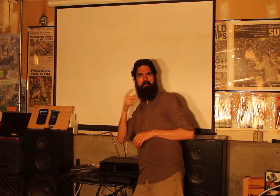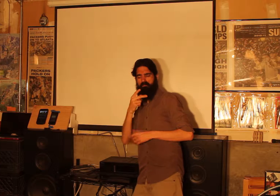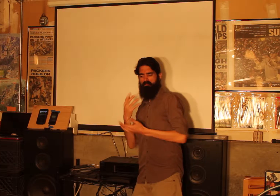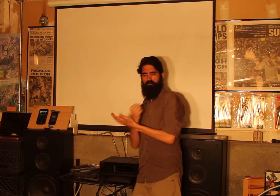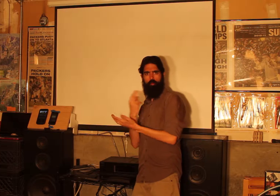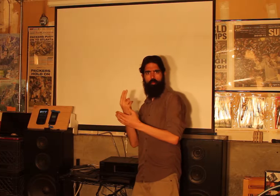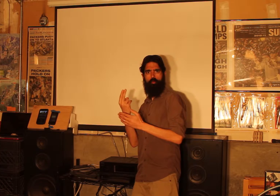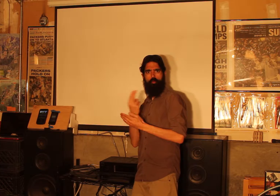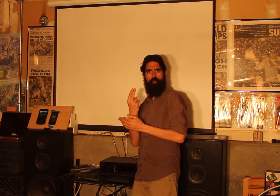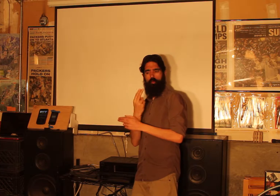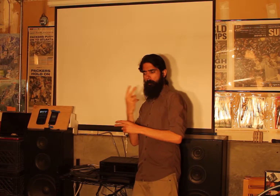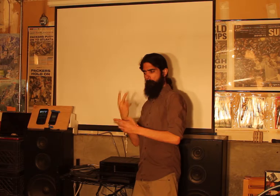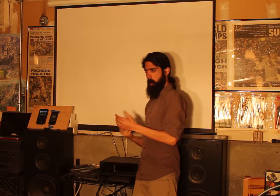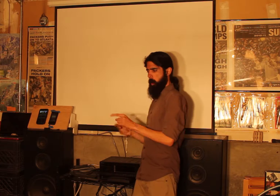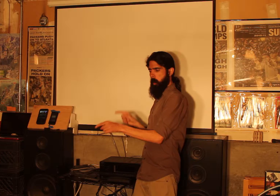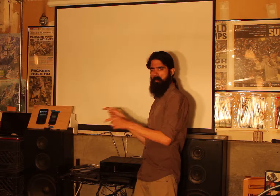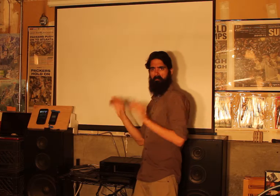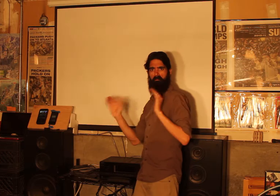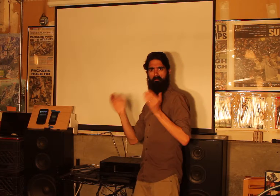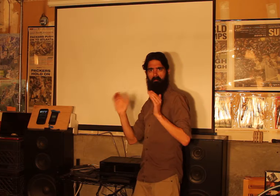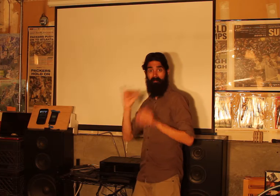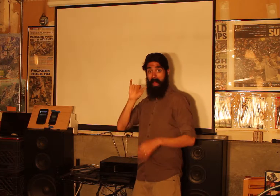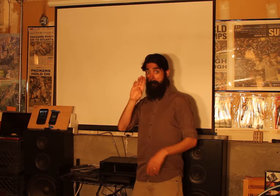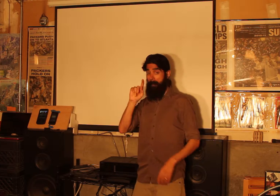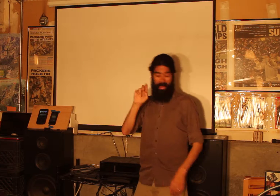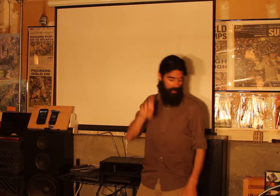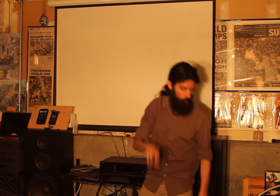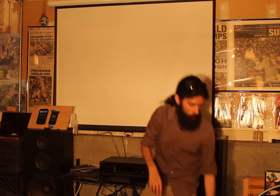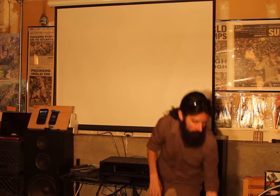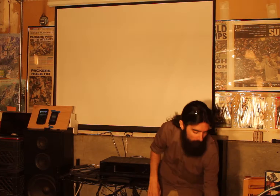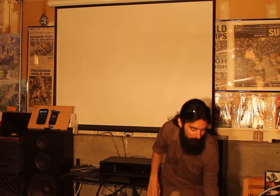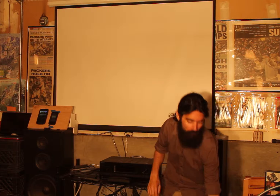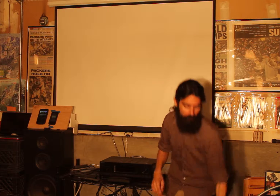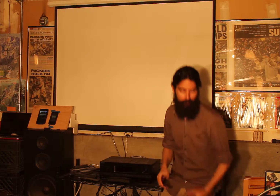We'll be comparing the results from each. This is the buttkicker.